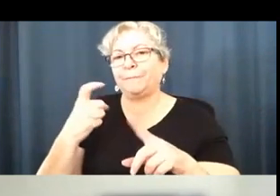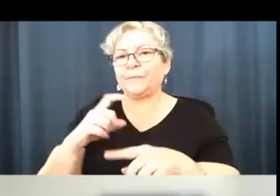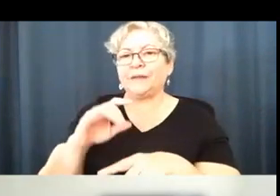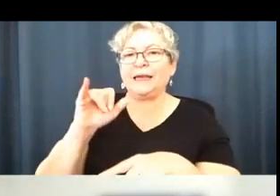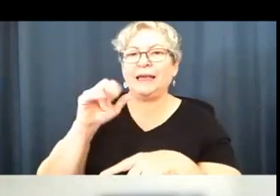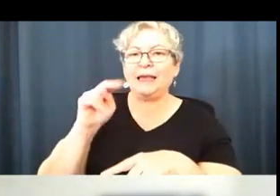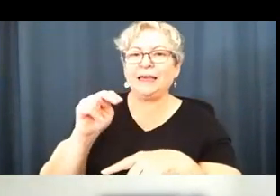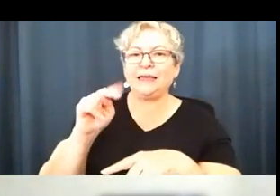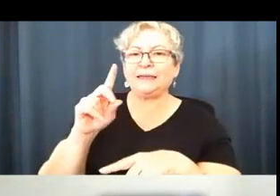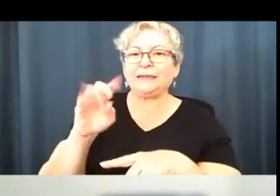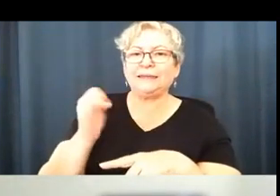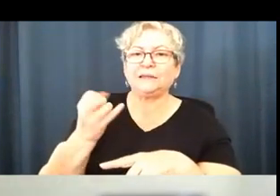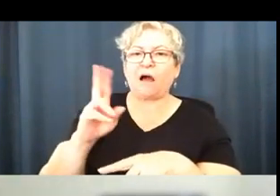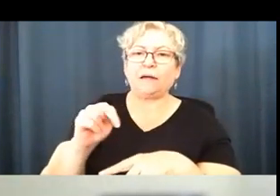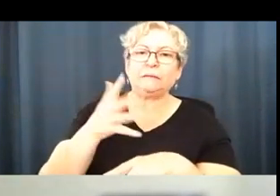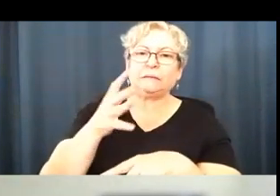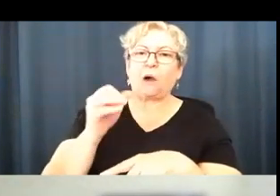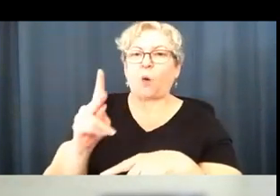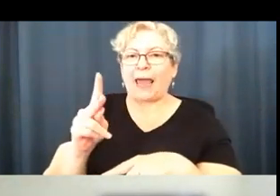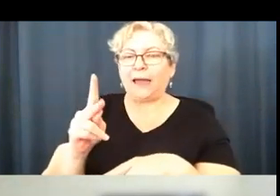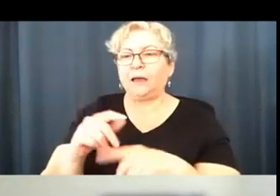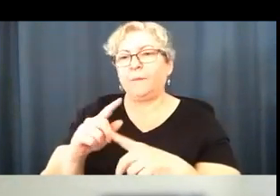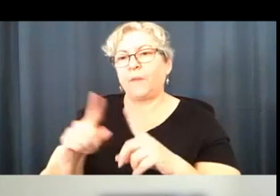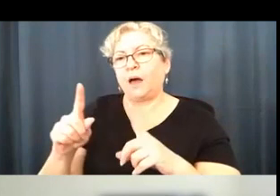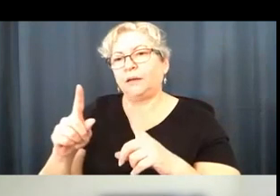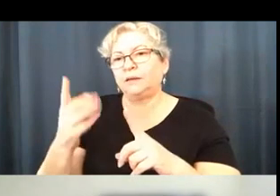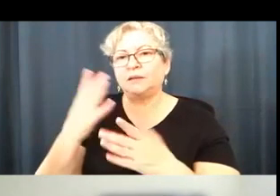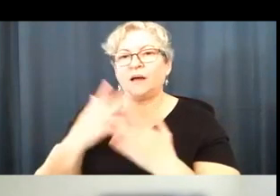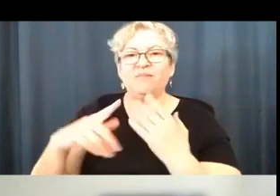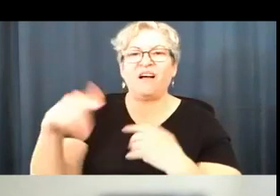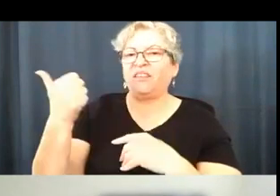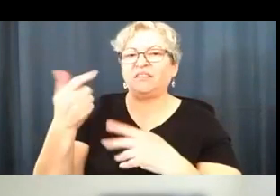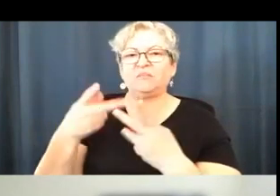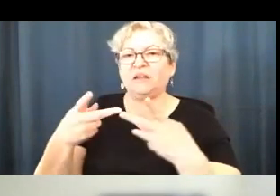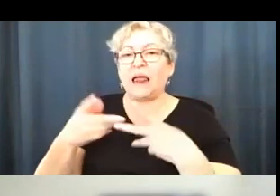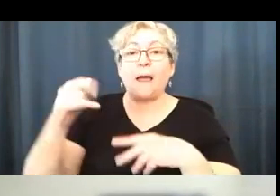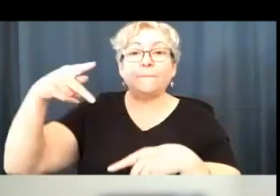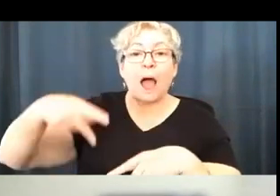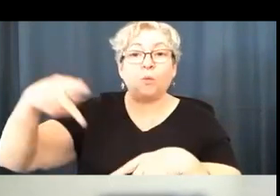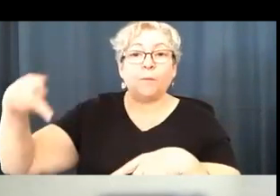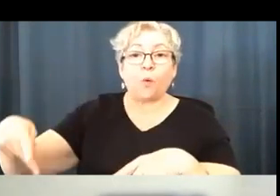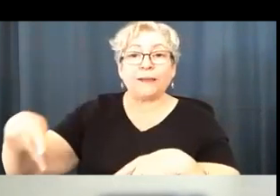If you take it from like some of the other sources, PowerPoint, sometimes is pretty dodgy